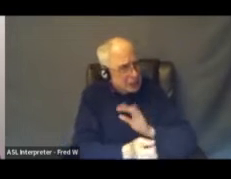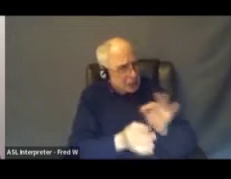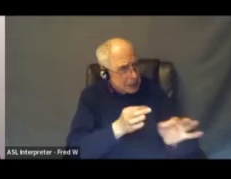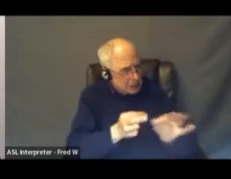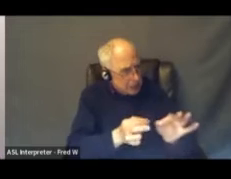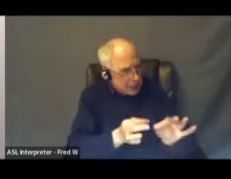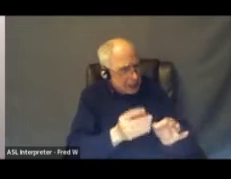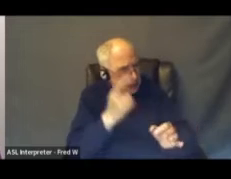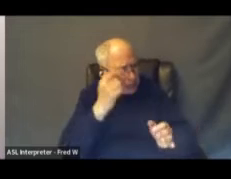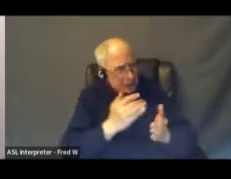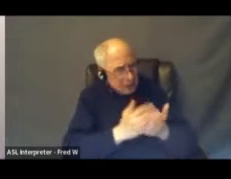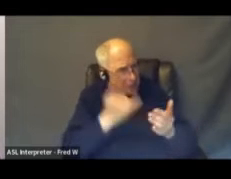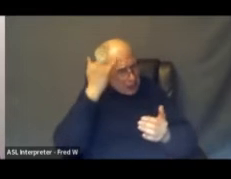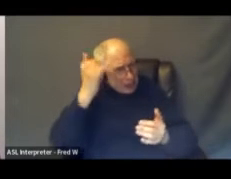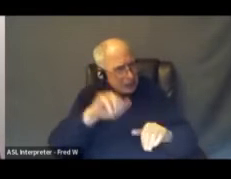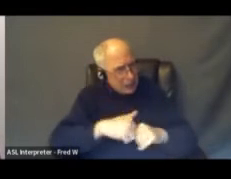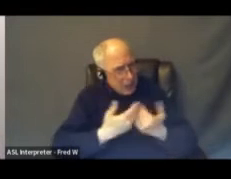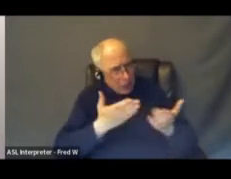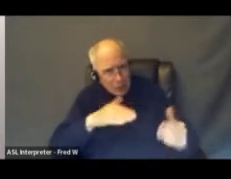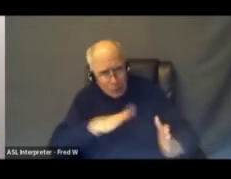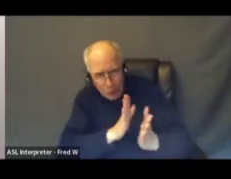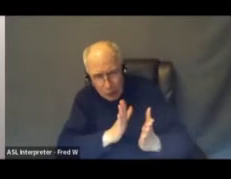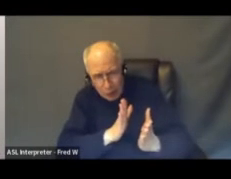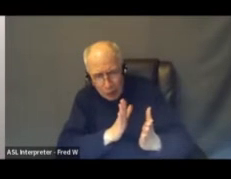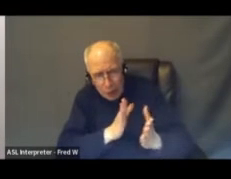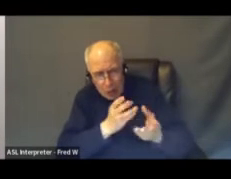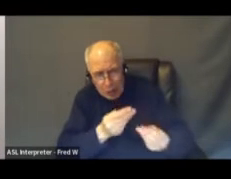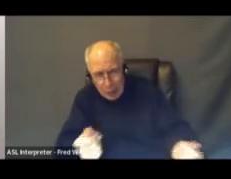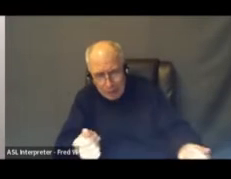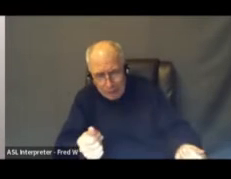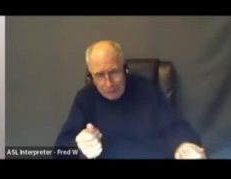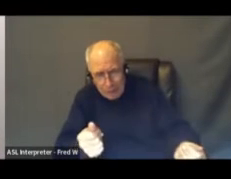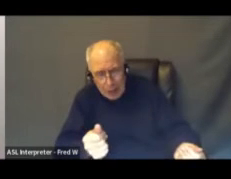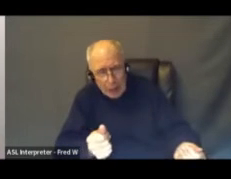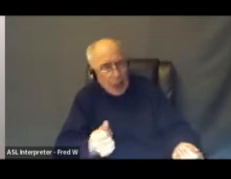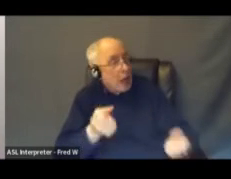them. We don't want to just find things out and then not do anything about it. We can do